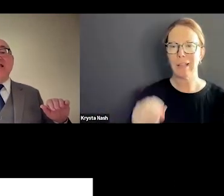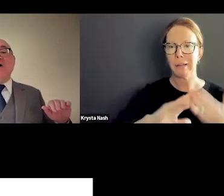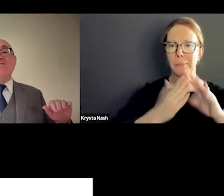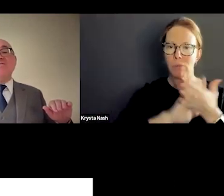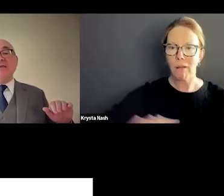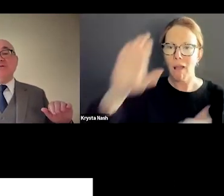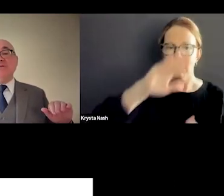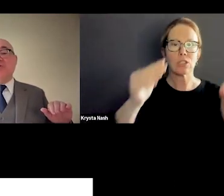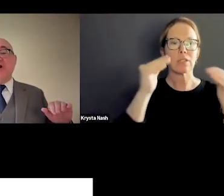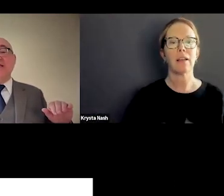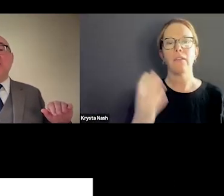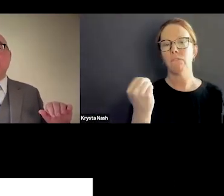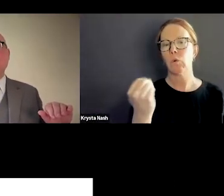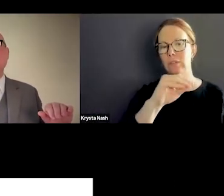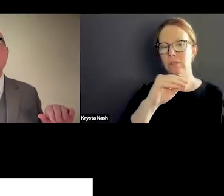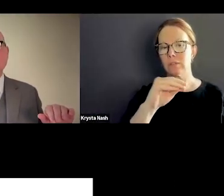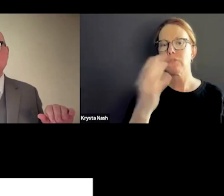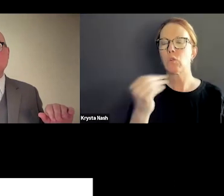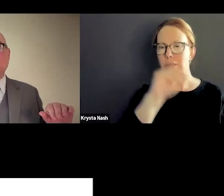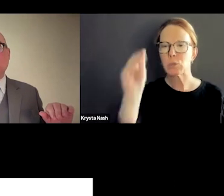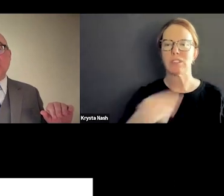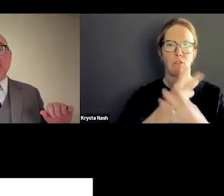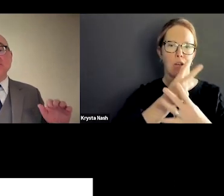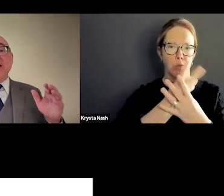and about 14% were and were in graduate school programs.